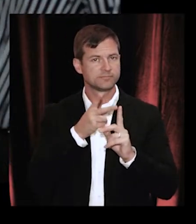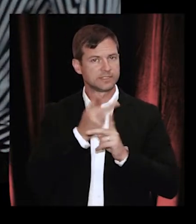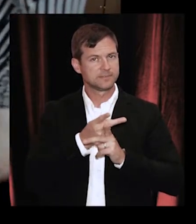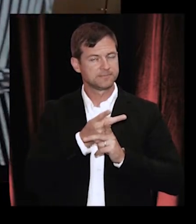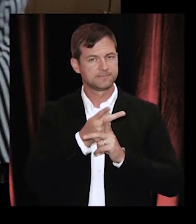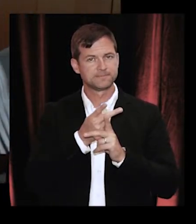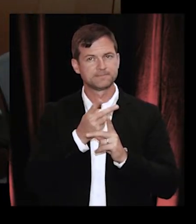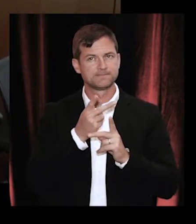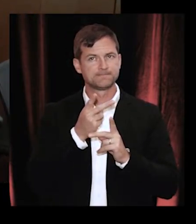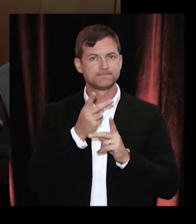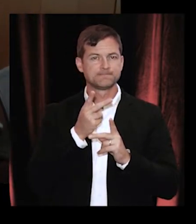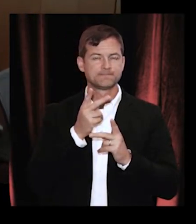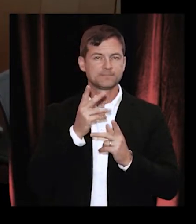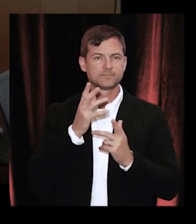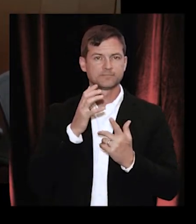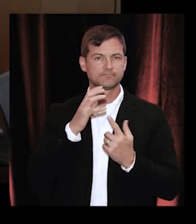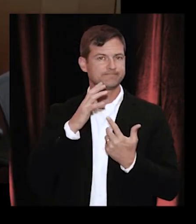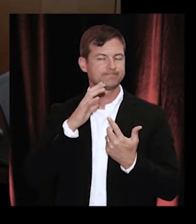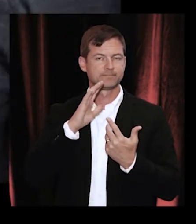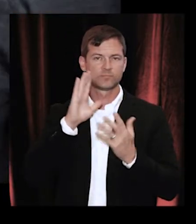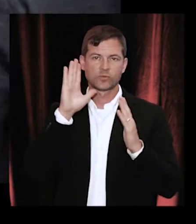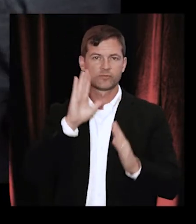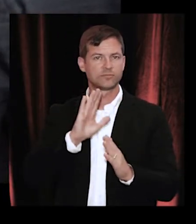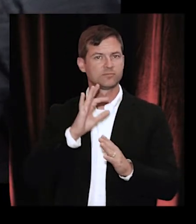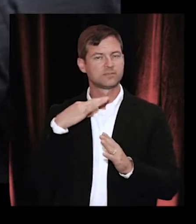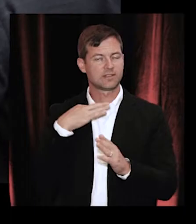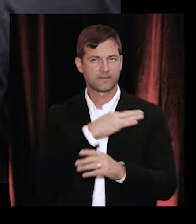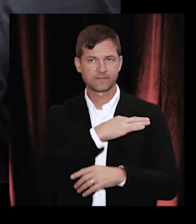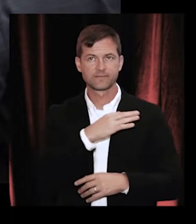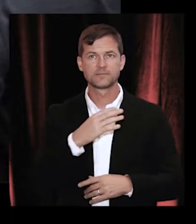of outstanding faculty and staff and reduce barriers.